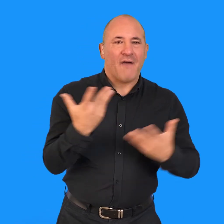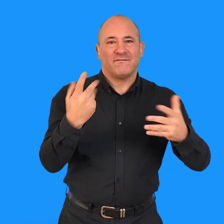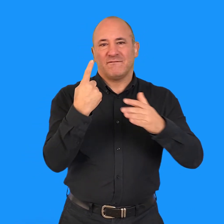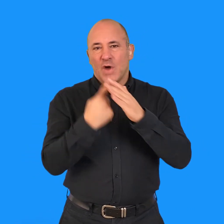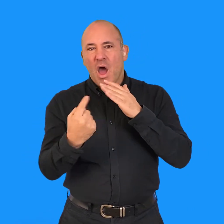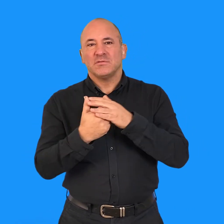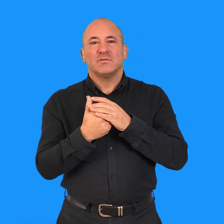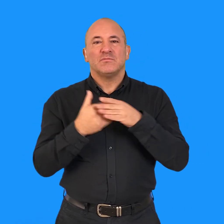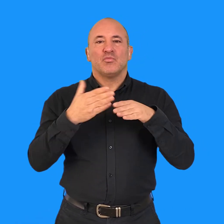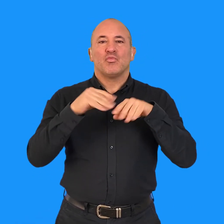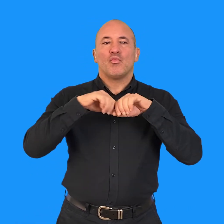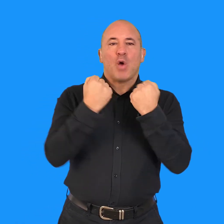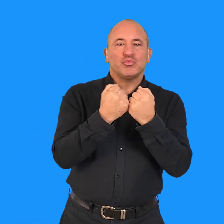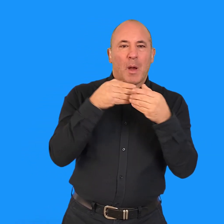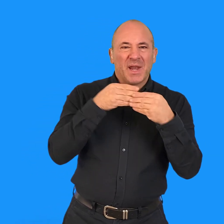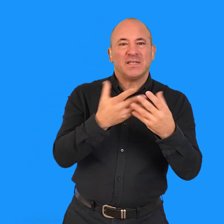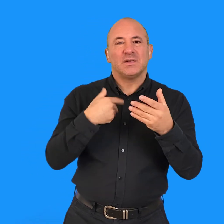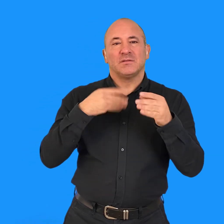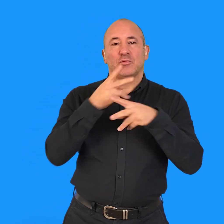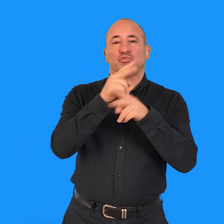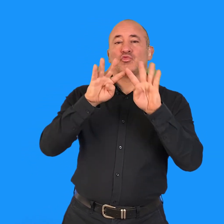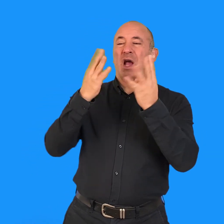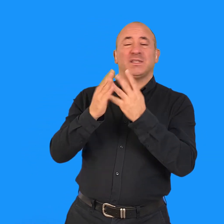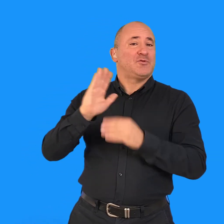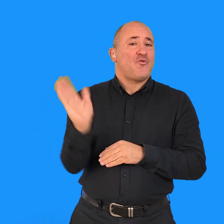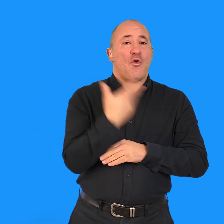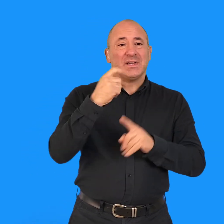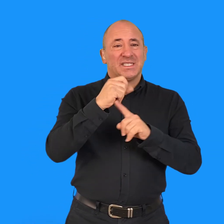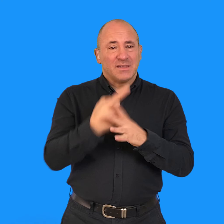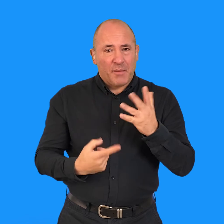So all the staff, freelancers, workshop leaders,